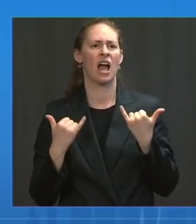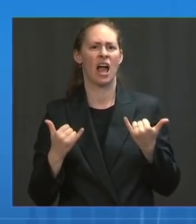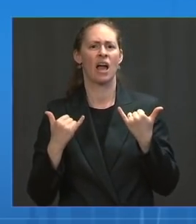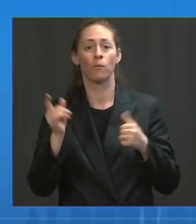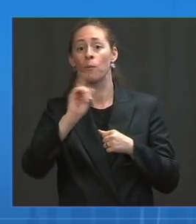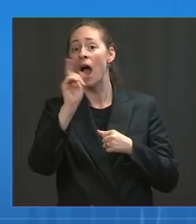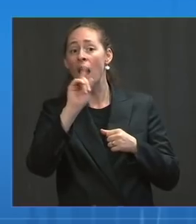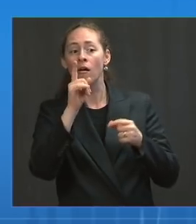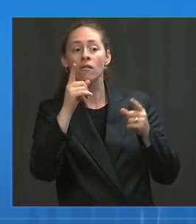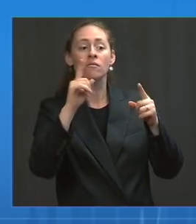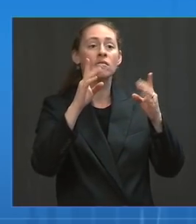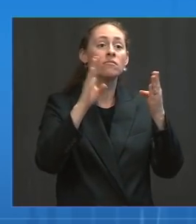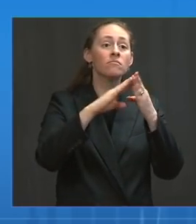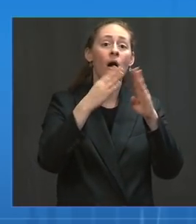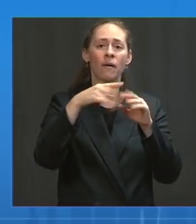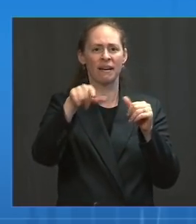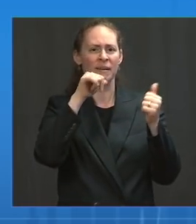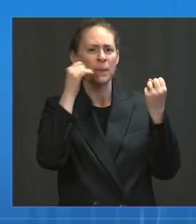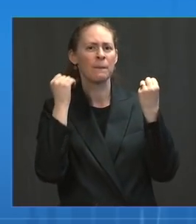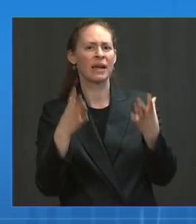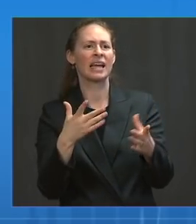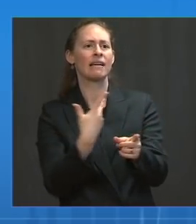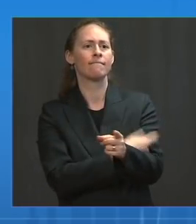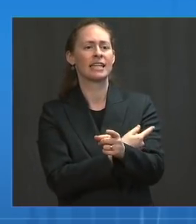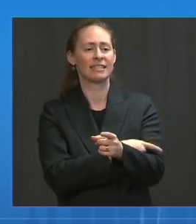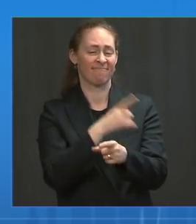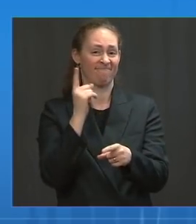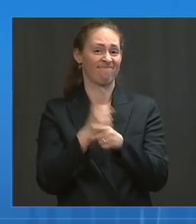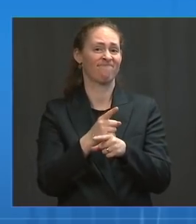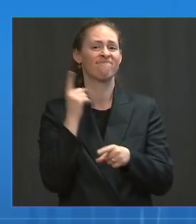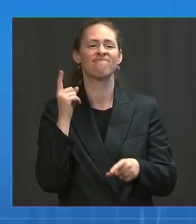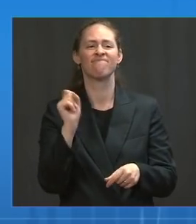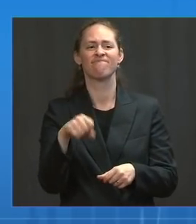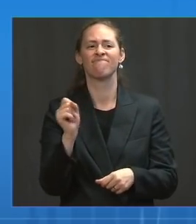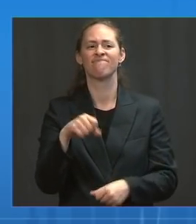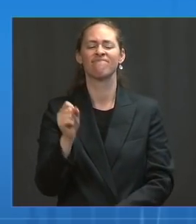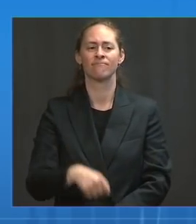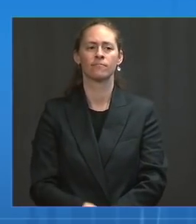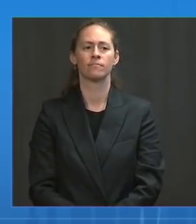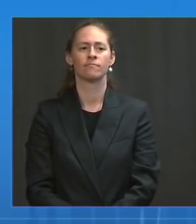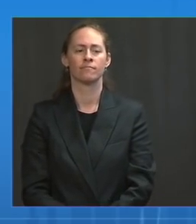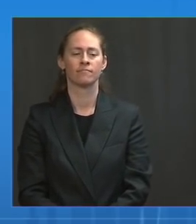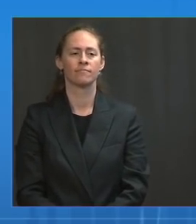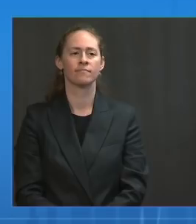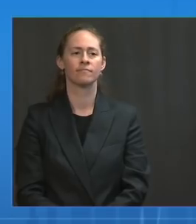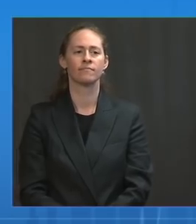So, the logical question one asks is that the vaccines that we are using,